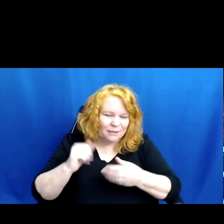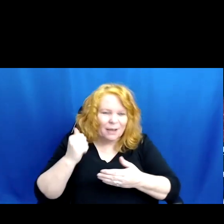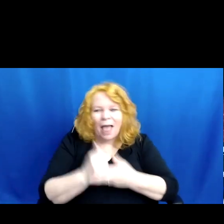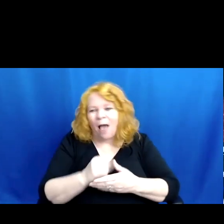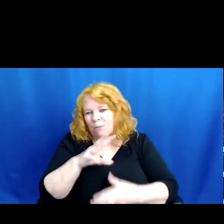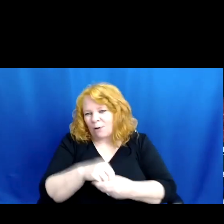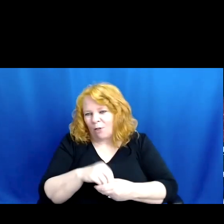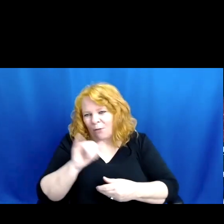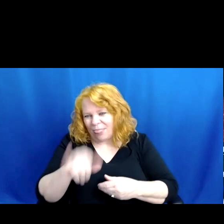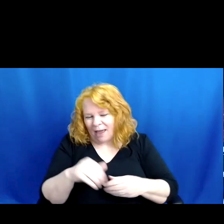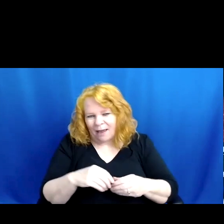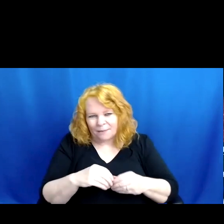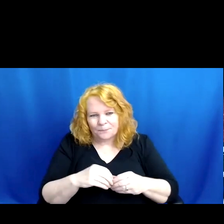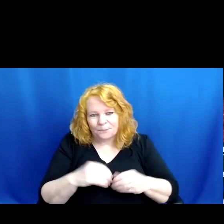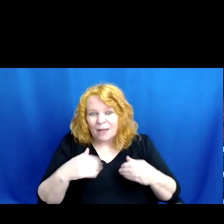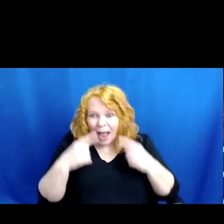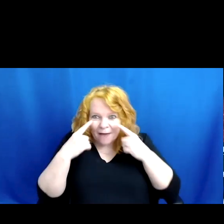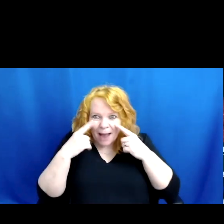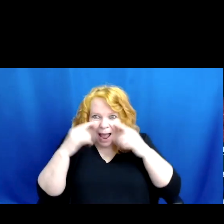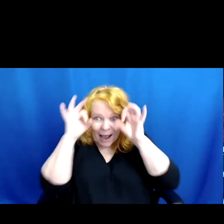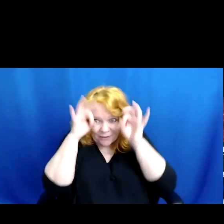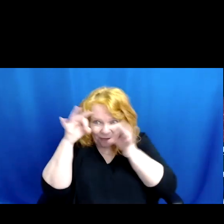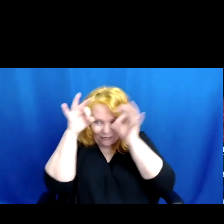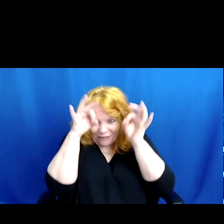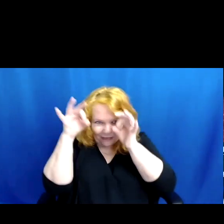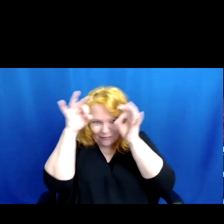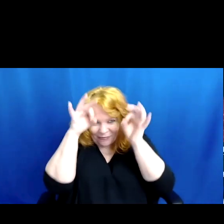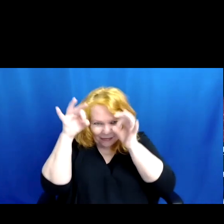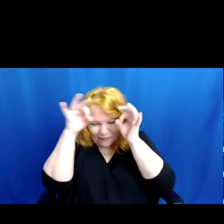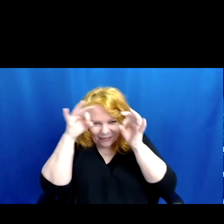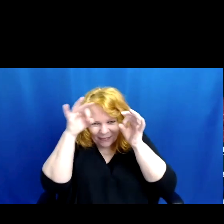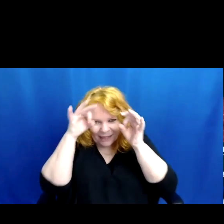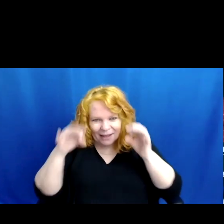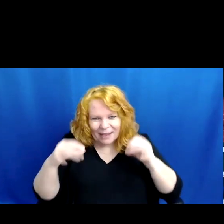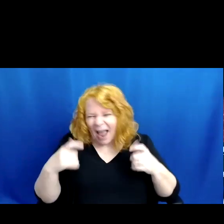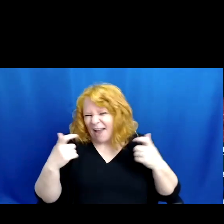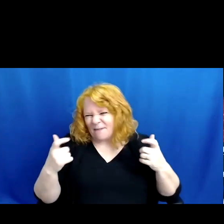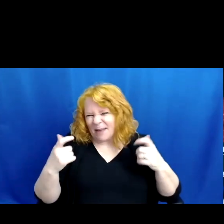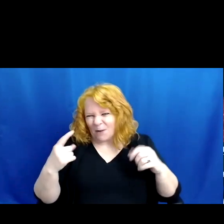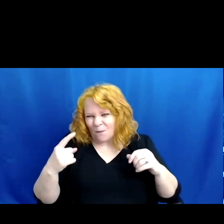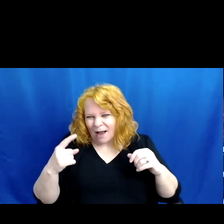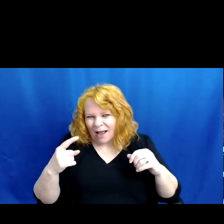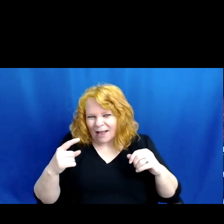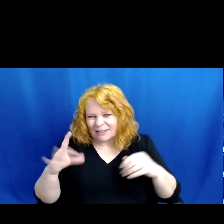I have my googly eyes. I’ve got self adhesive ones here just because just because it gets me so fiddly when I am